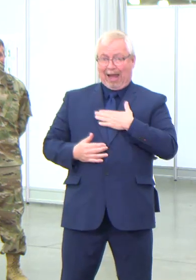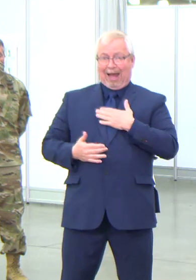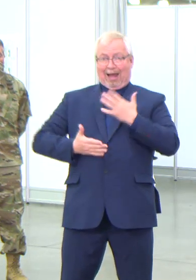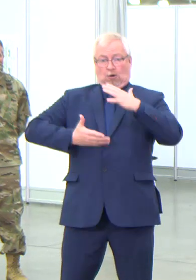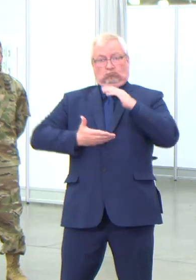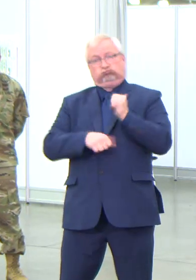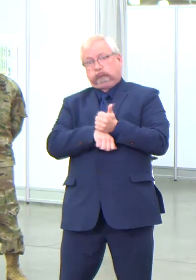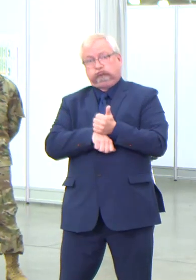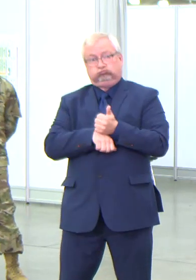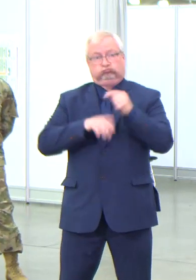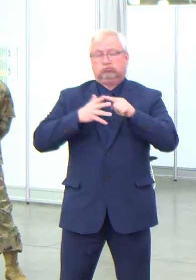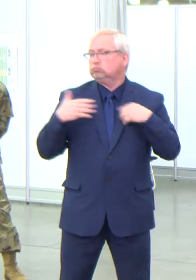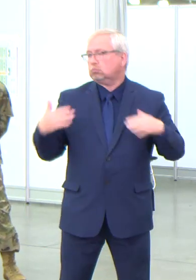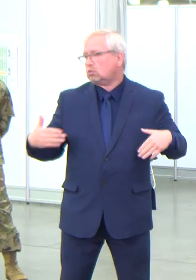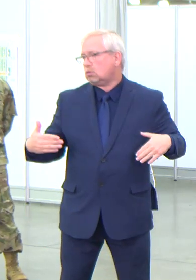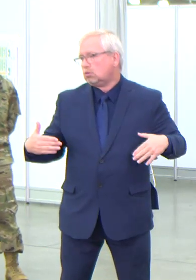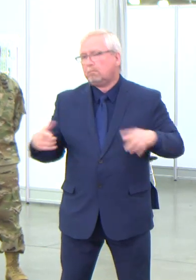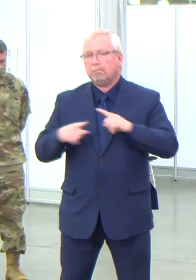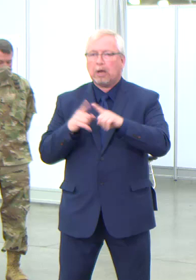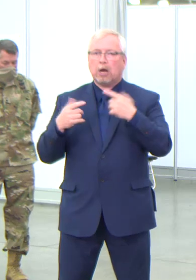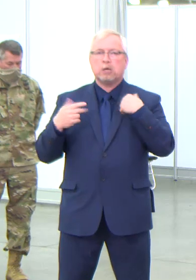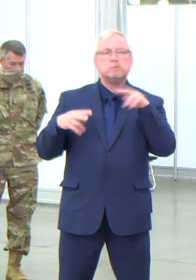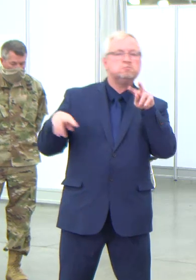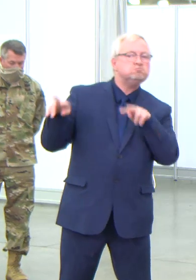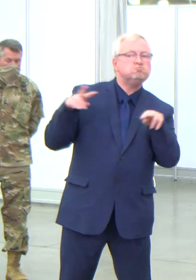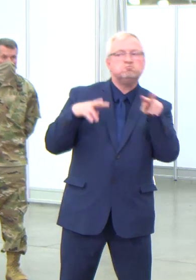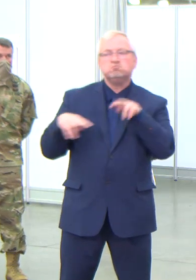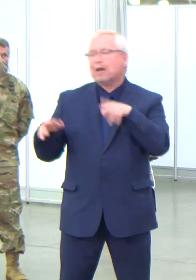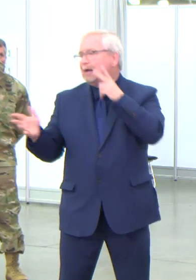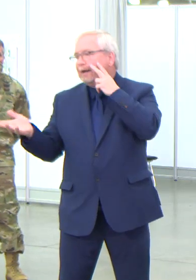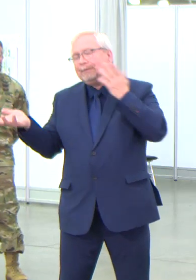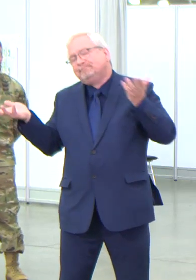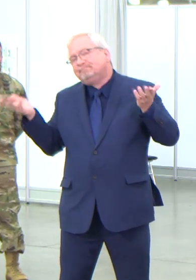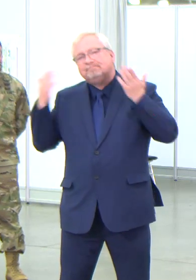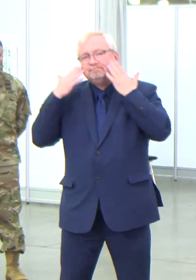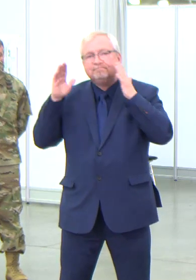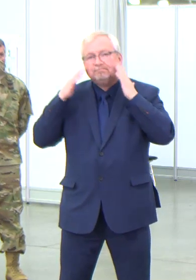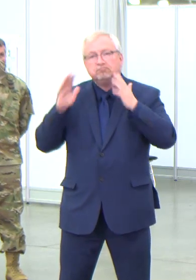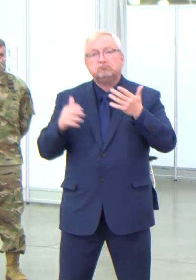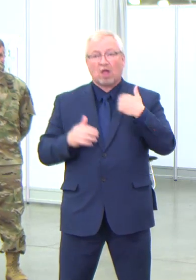. There are no leases on ice rinks. I know that's a possibility of one but that's not happened yet. But that has